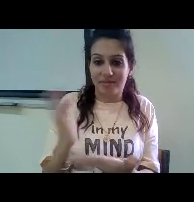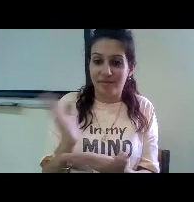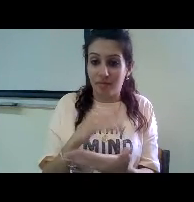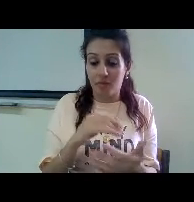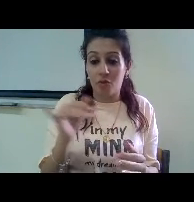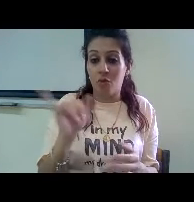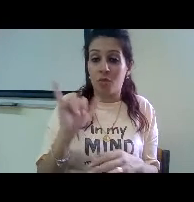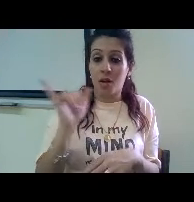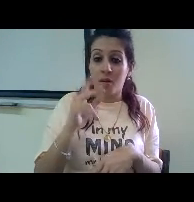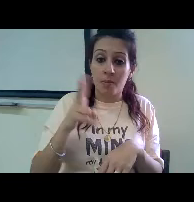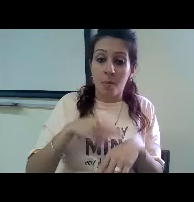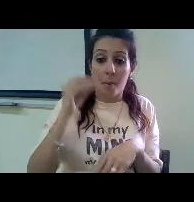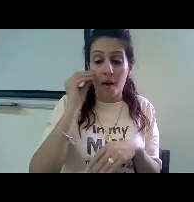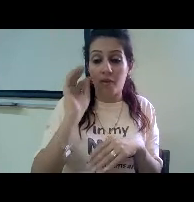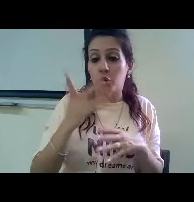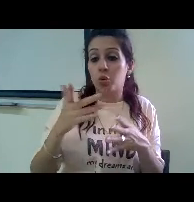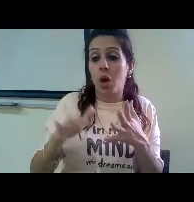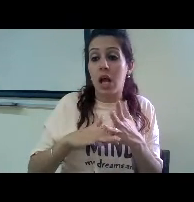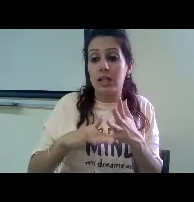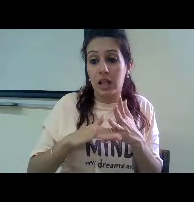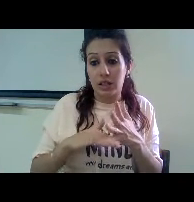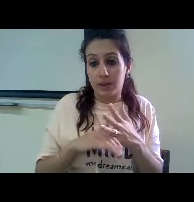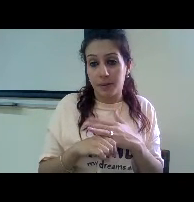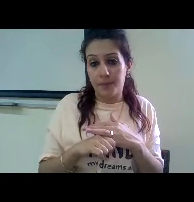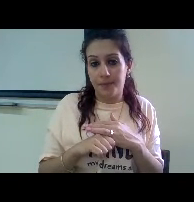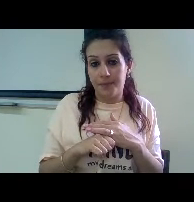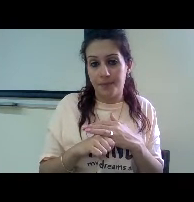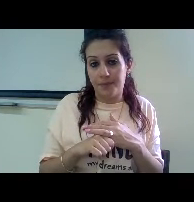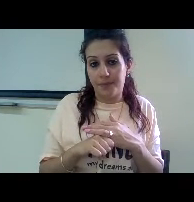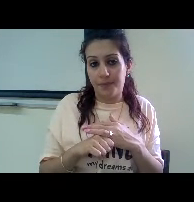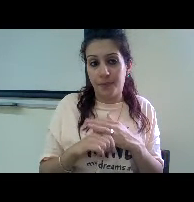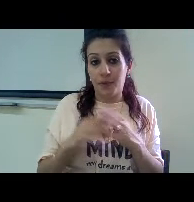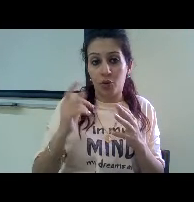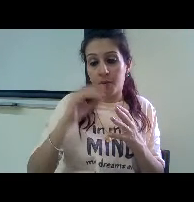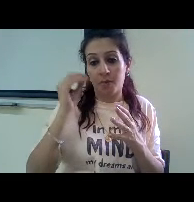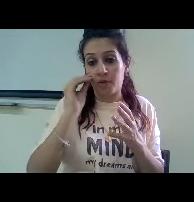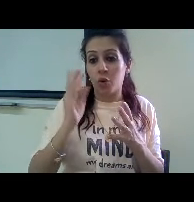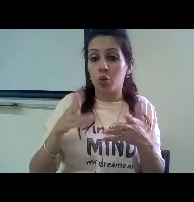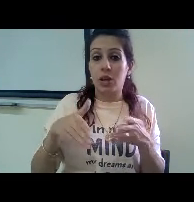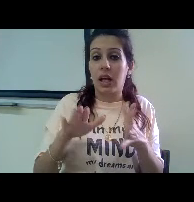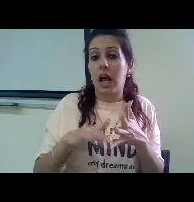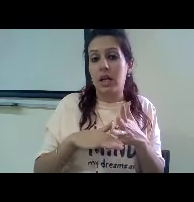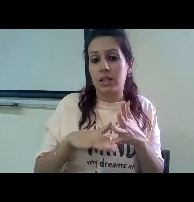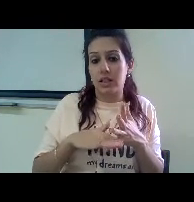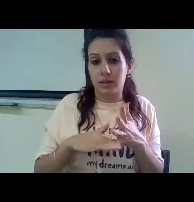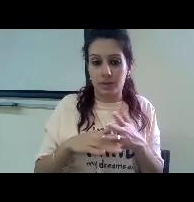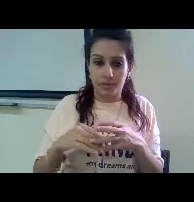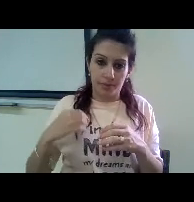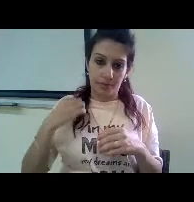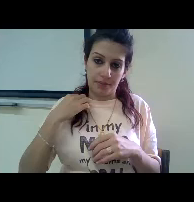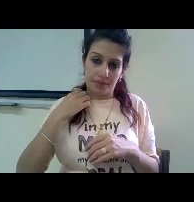socializing and face to face teaching. Whatever we are going to talk about, Our most important finding is